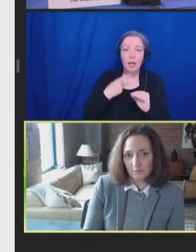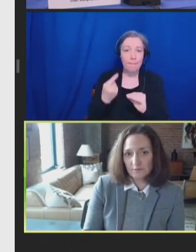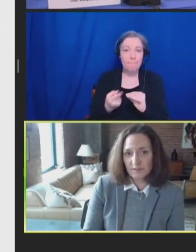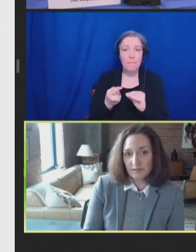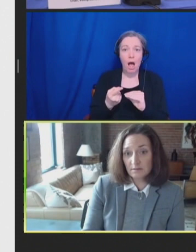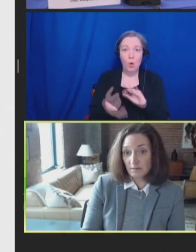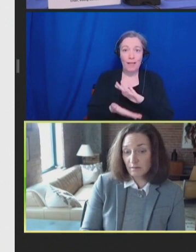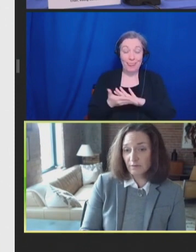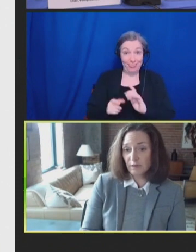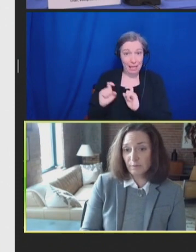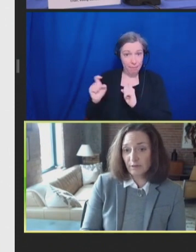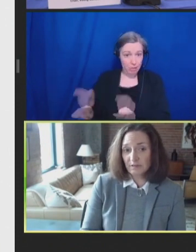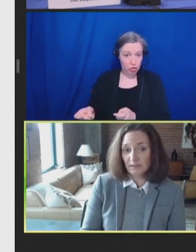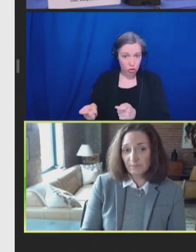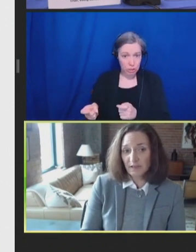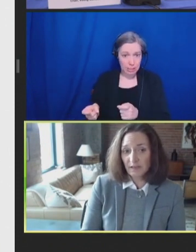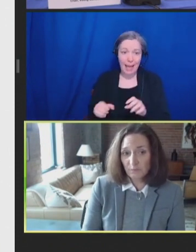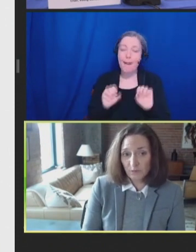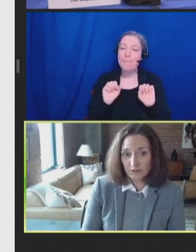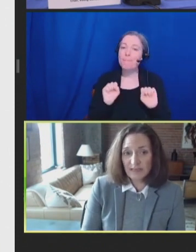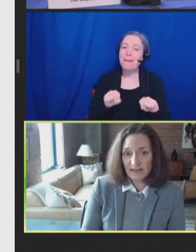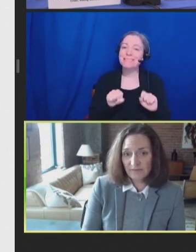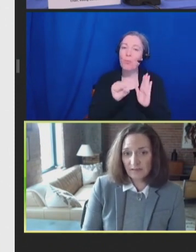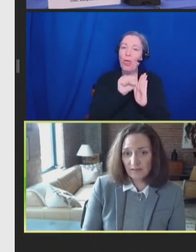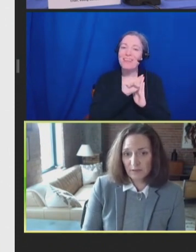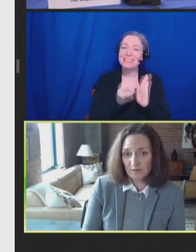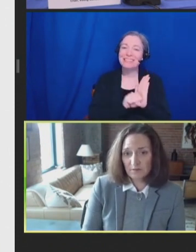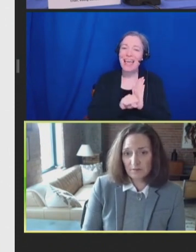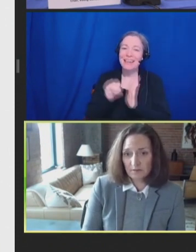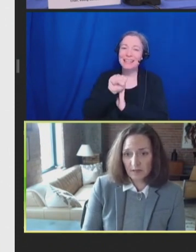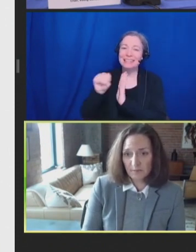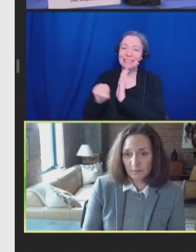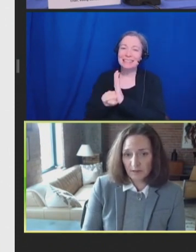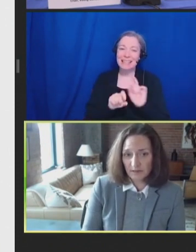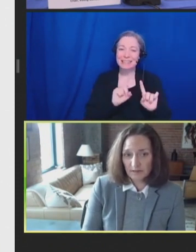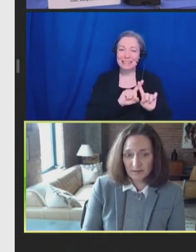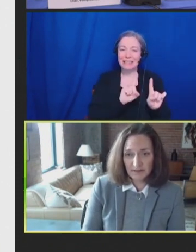the potential for state-to-state variability in which staff can administer this type of product.